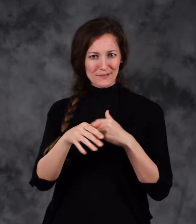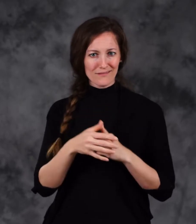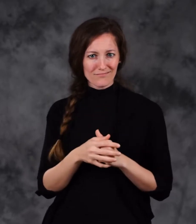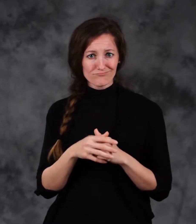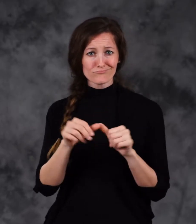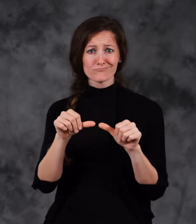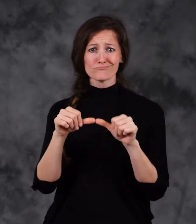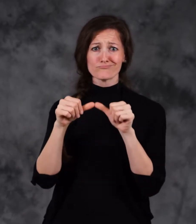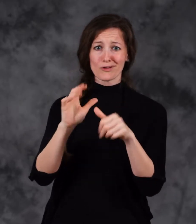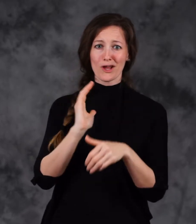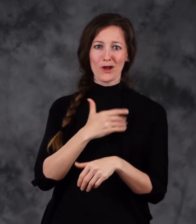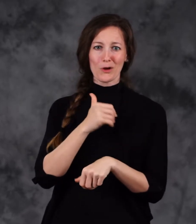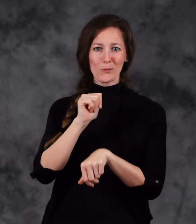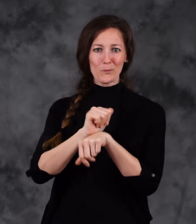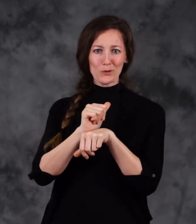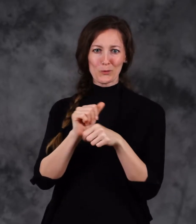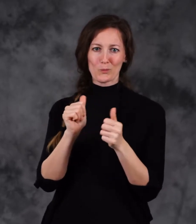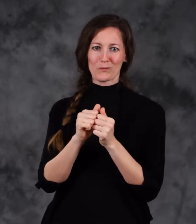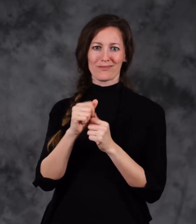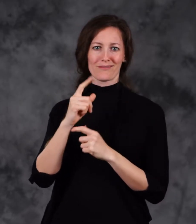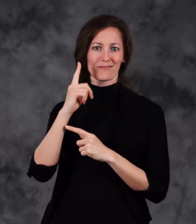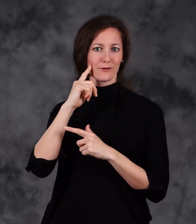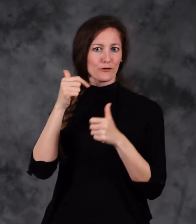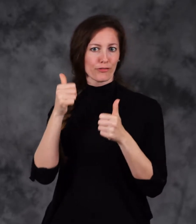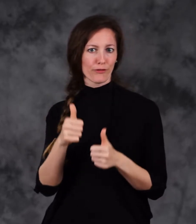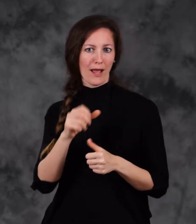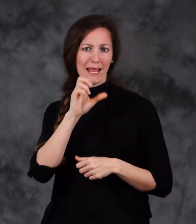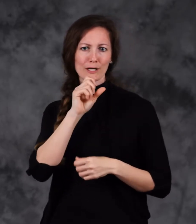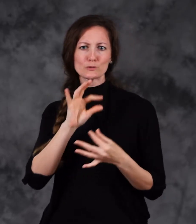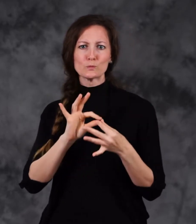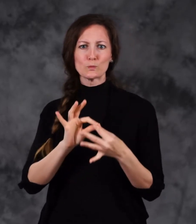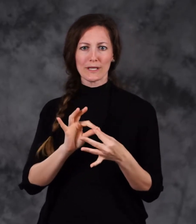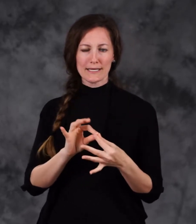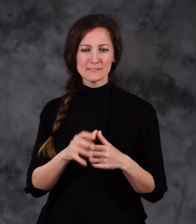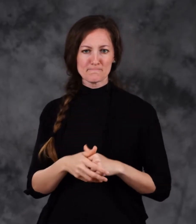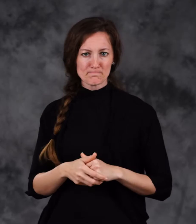continue our work on age-related hearing loss,